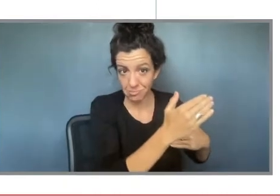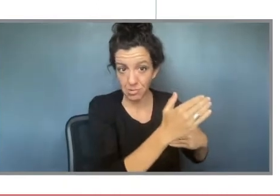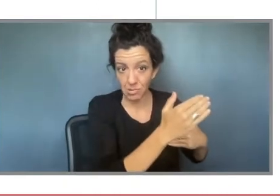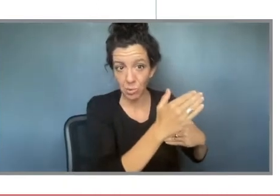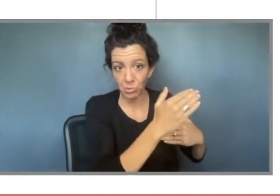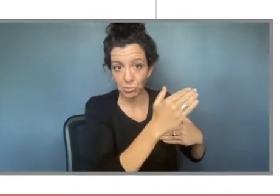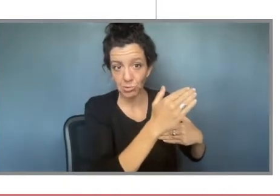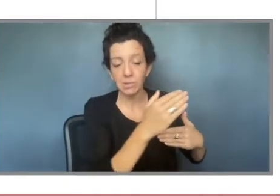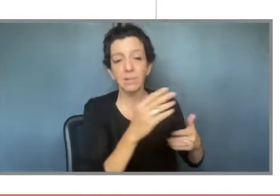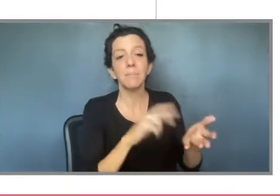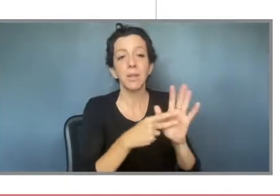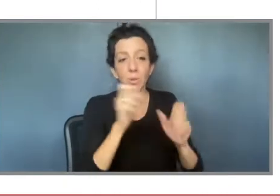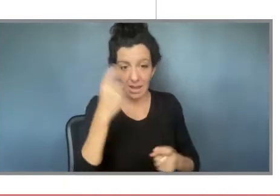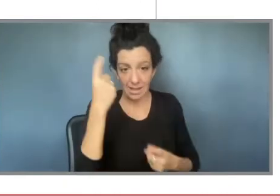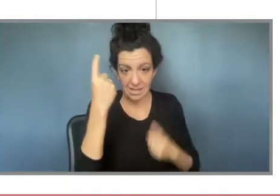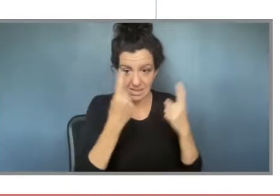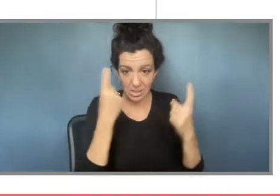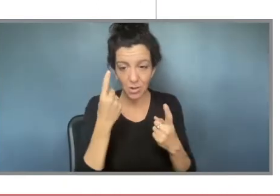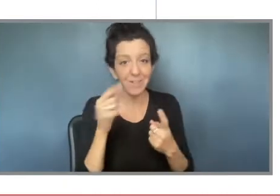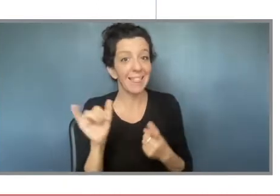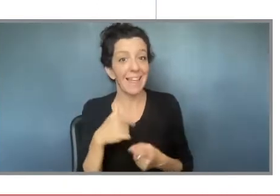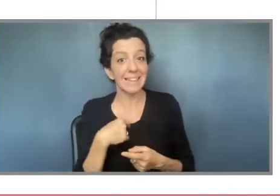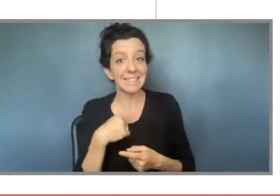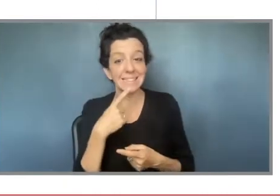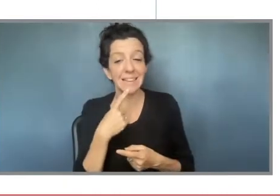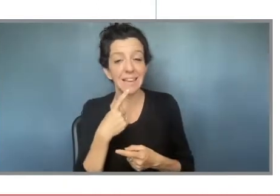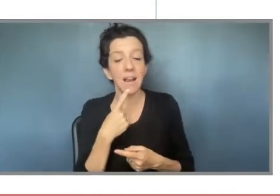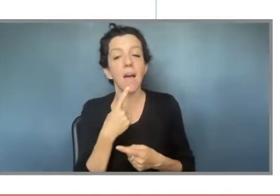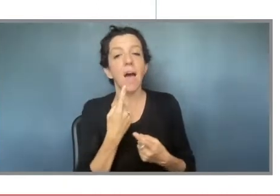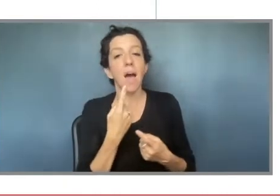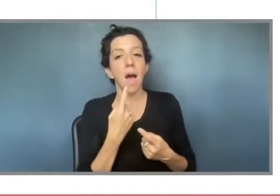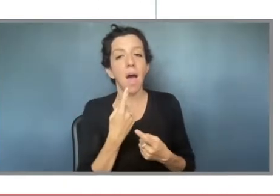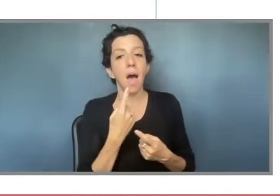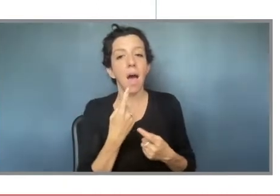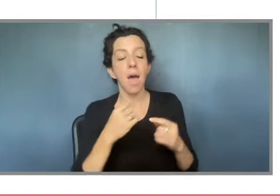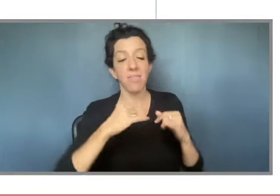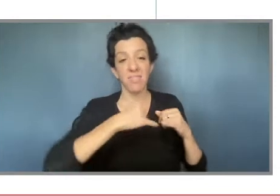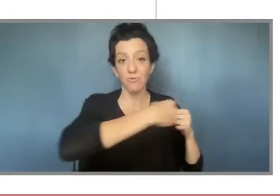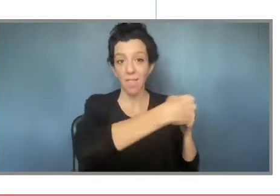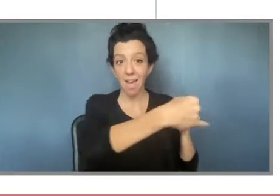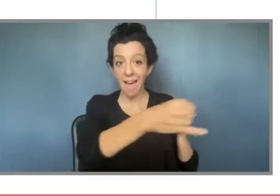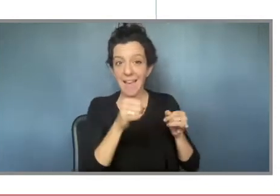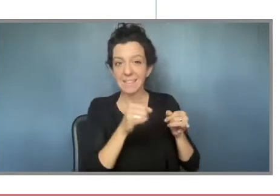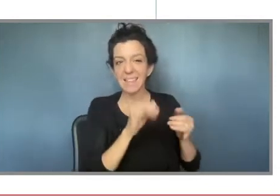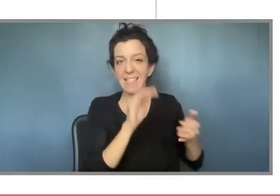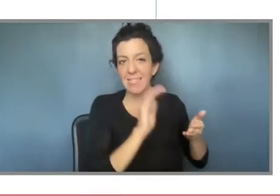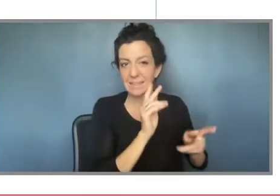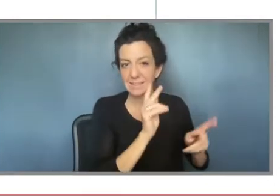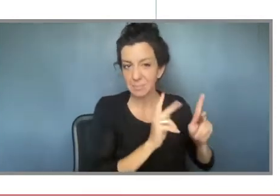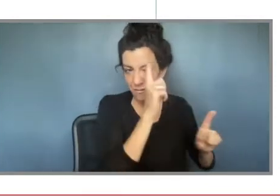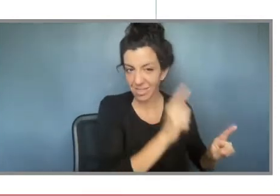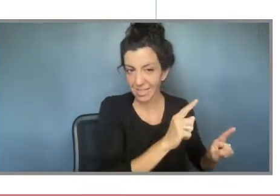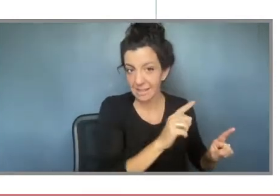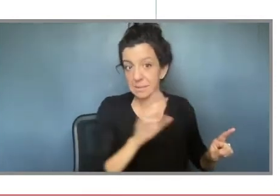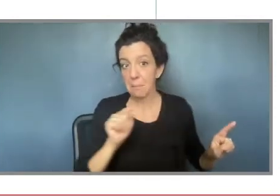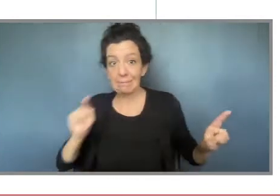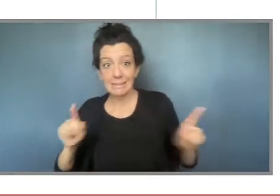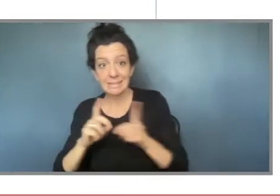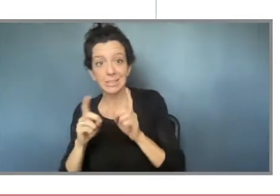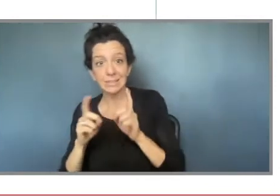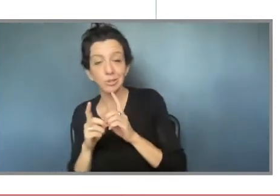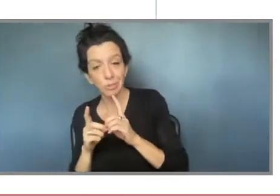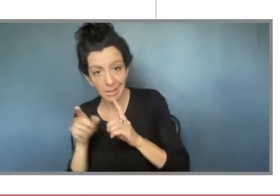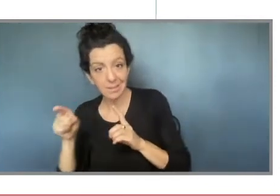Studio: To you can consider like I said under populating it, but that would require to an overpopulated district either